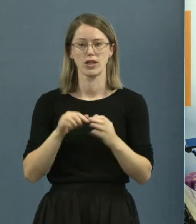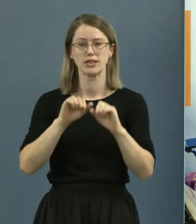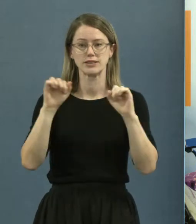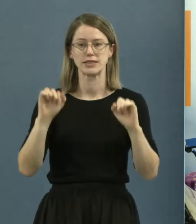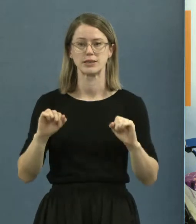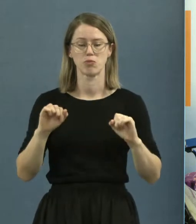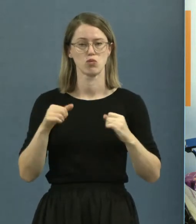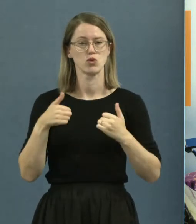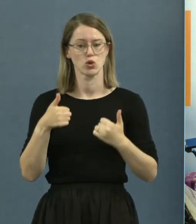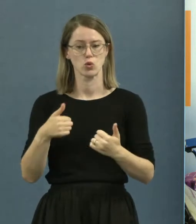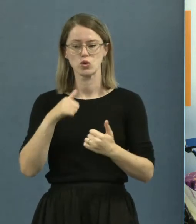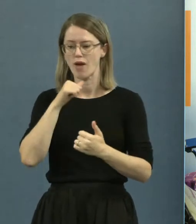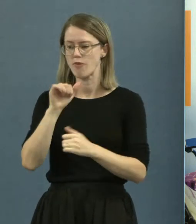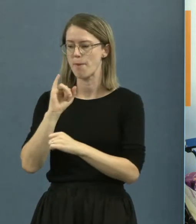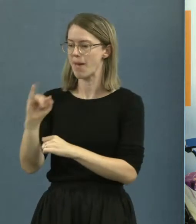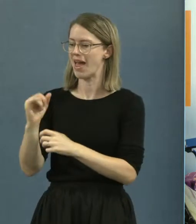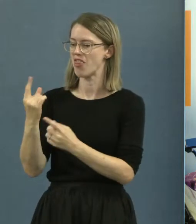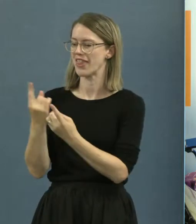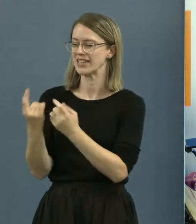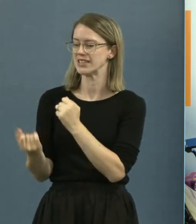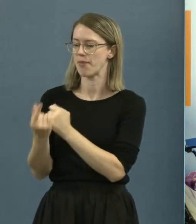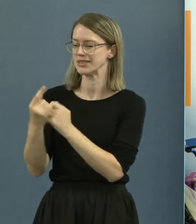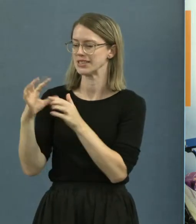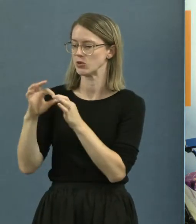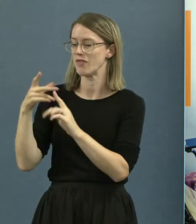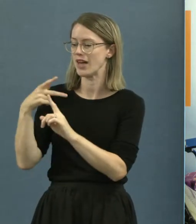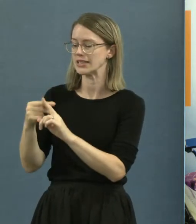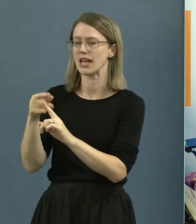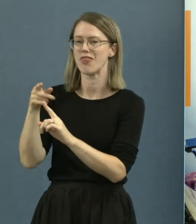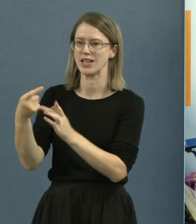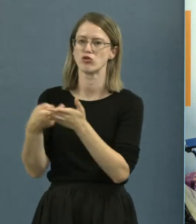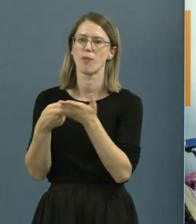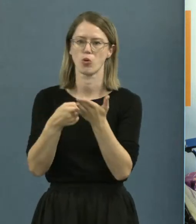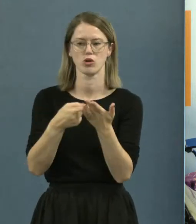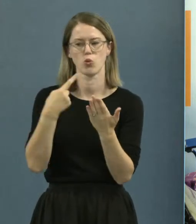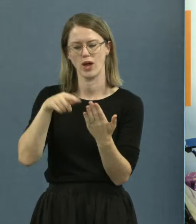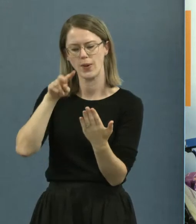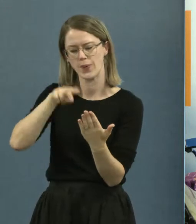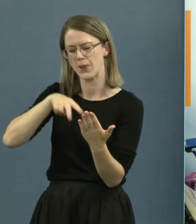New Zealand of any adverse events as a result of a vaccin,